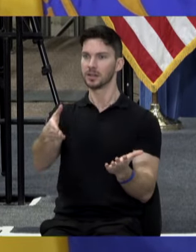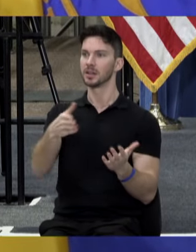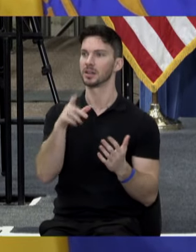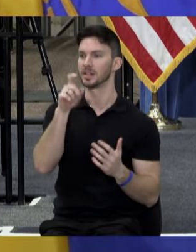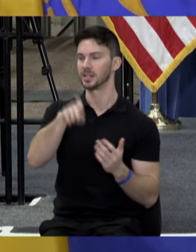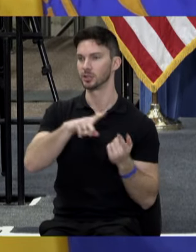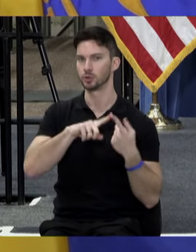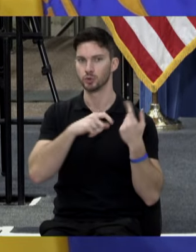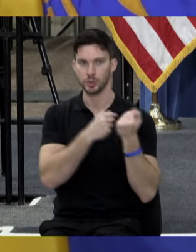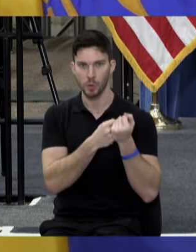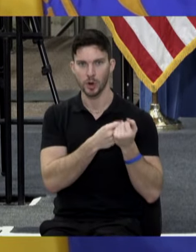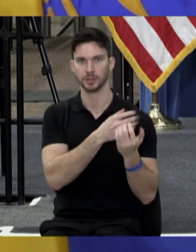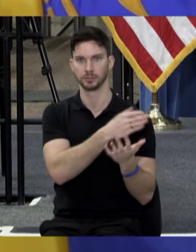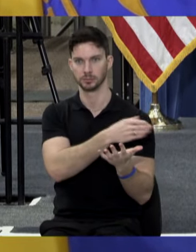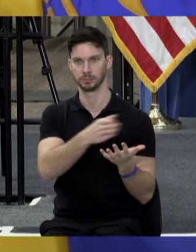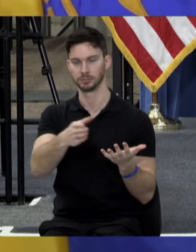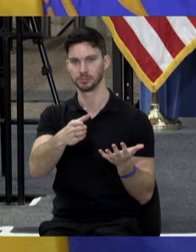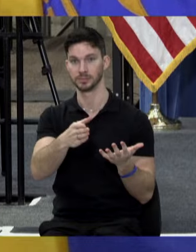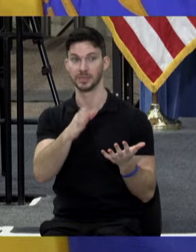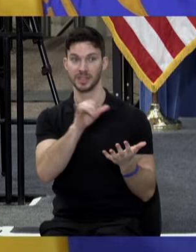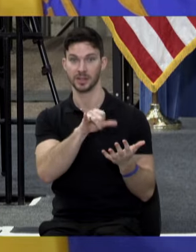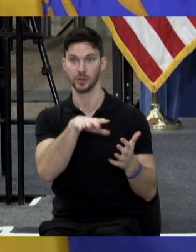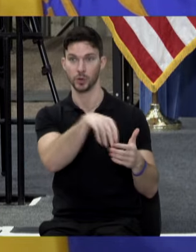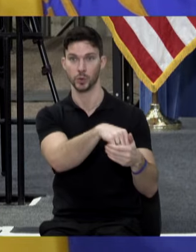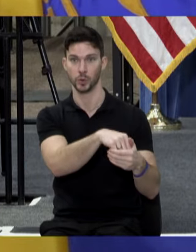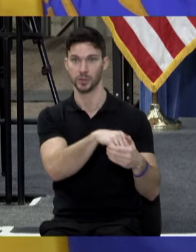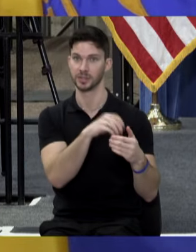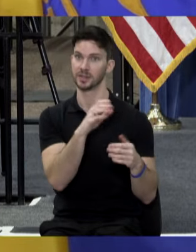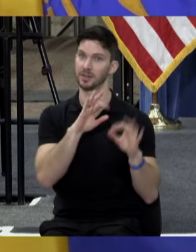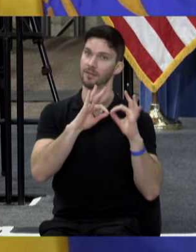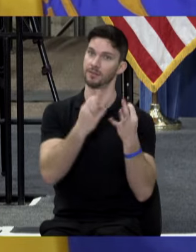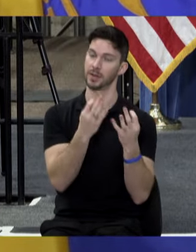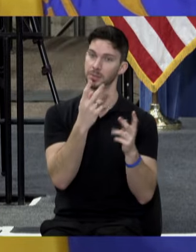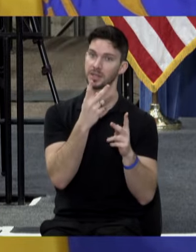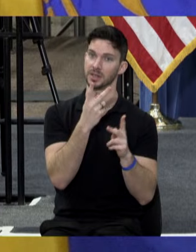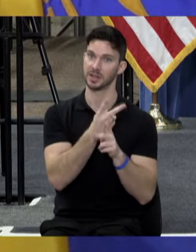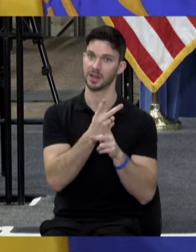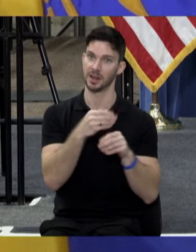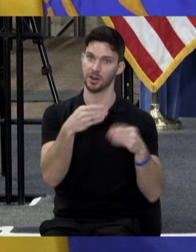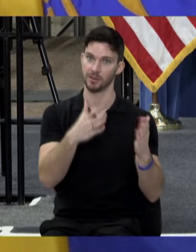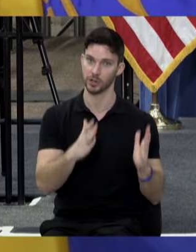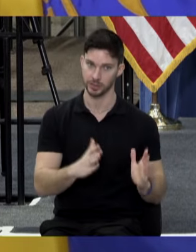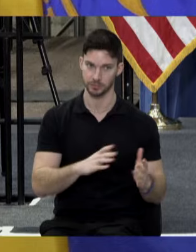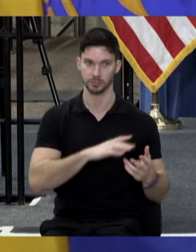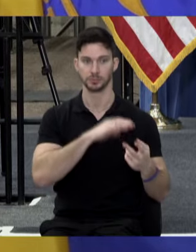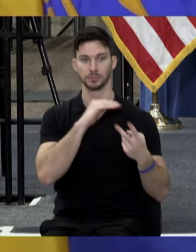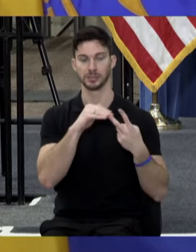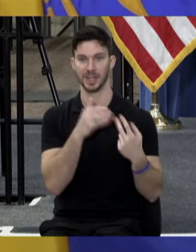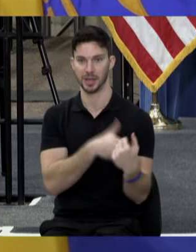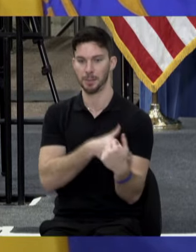which supports family caregivers, which empowers families and their caregivers to continue to stay